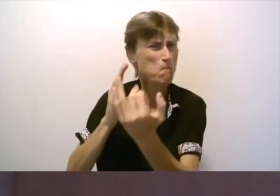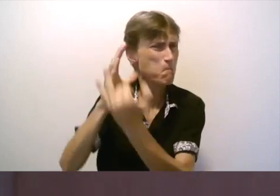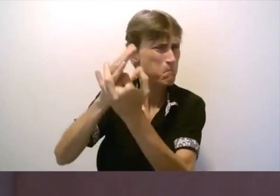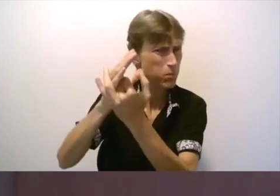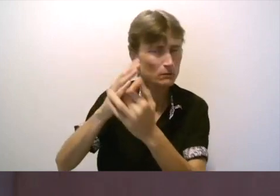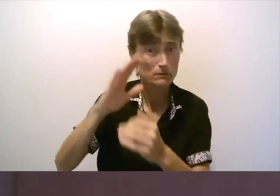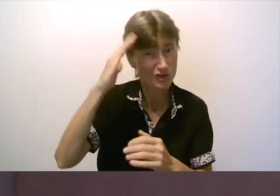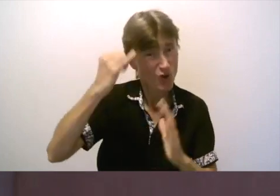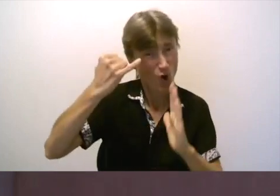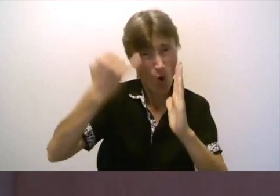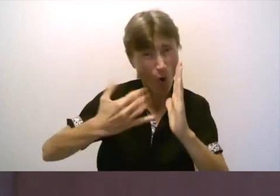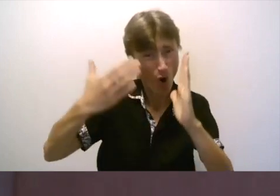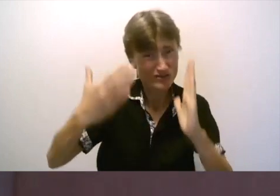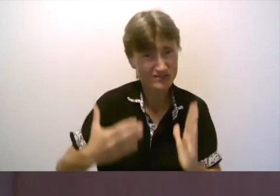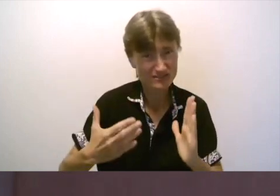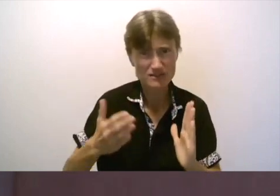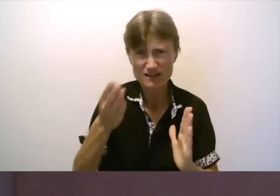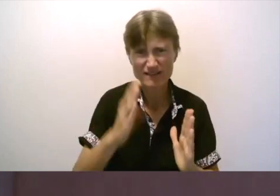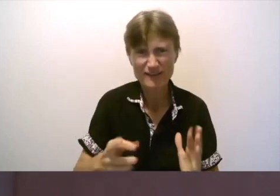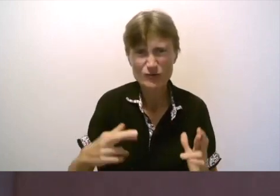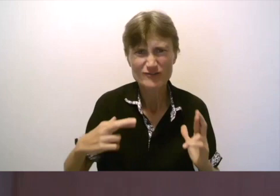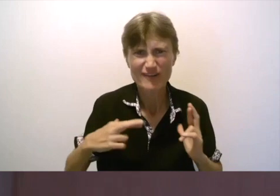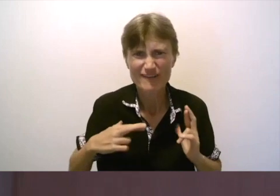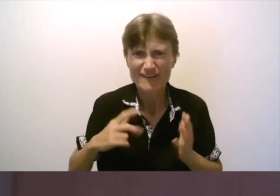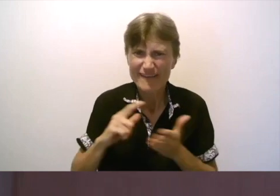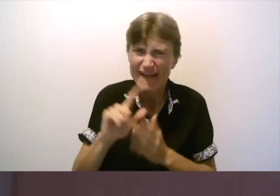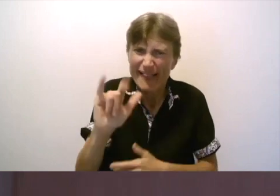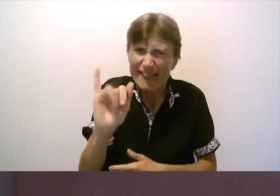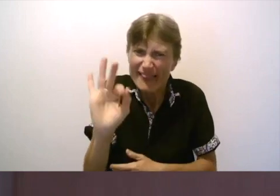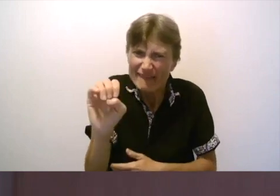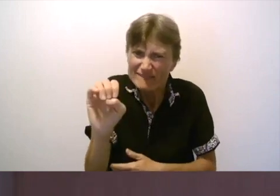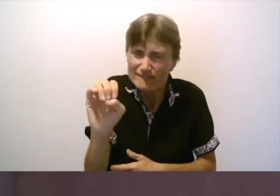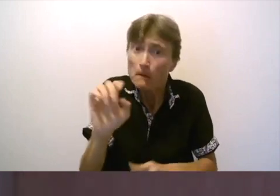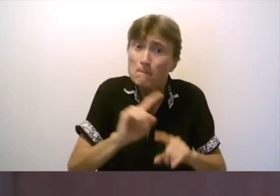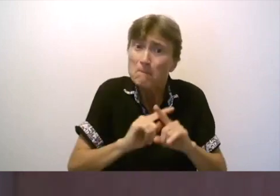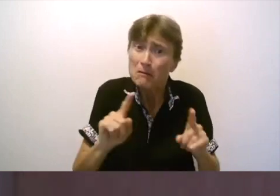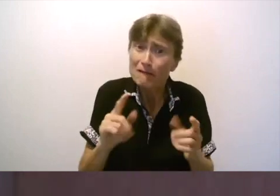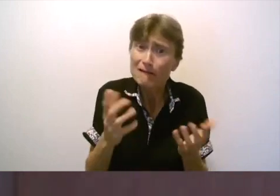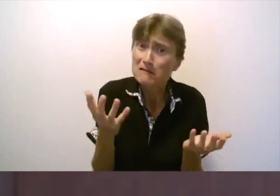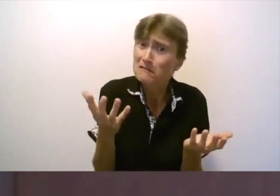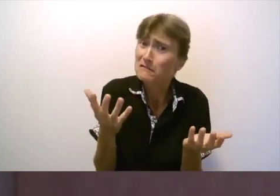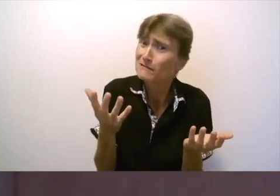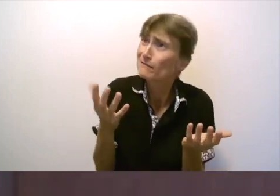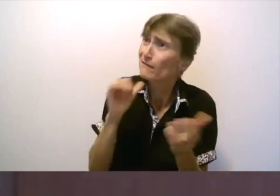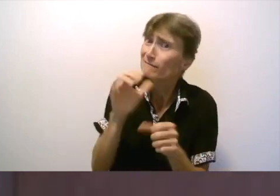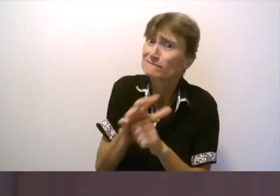retires from being an artist it's just that we have to be paid for this work moving forward through basic income